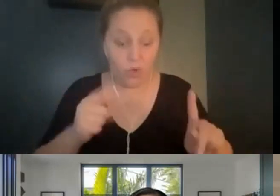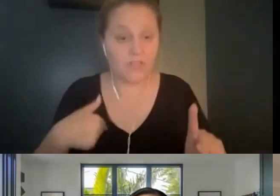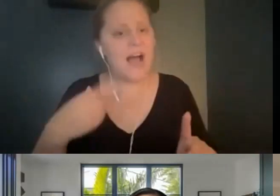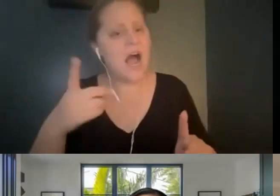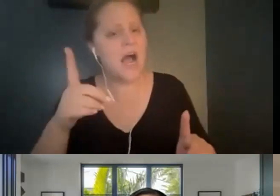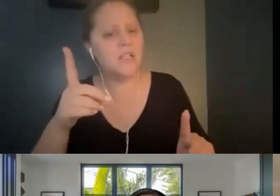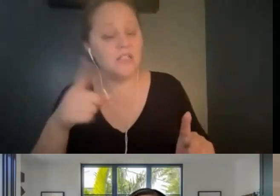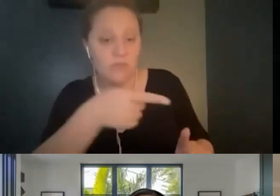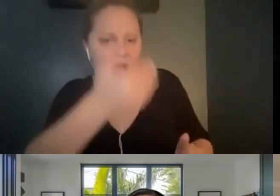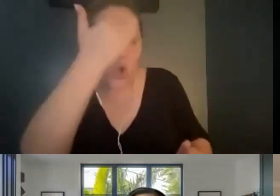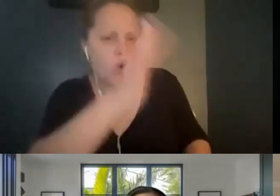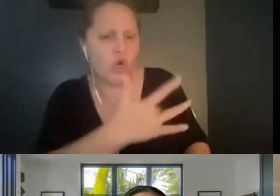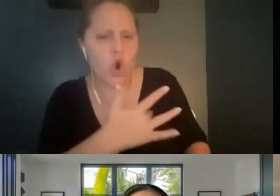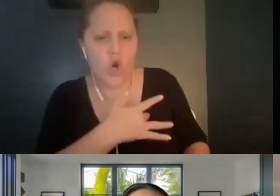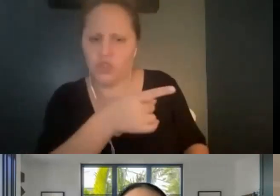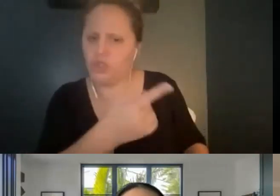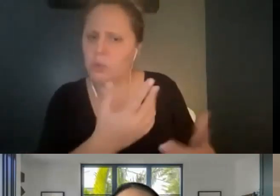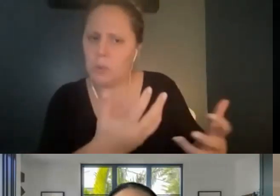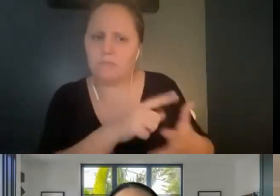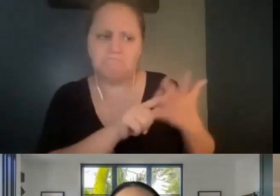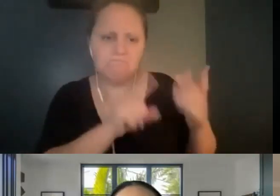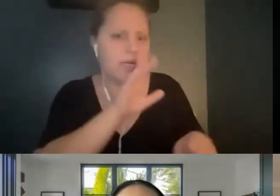heart and I know what she's committed to doing, but